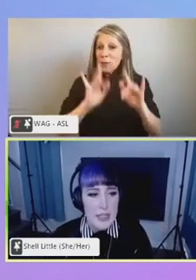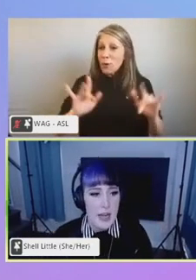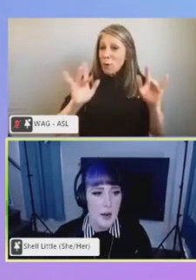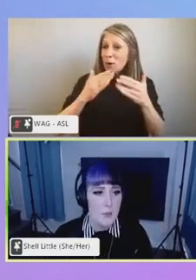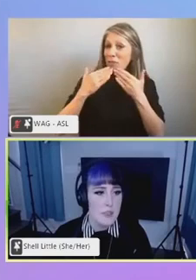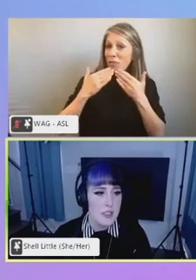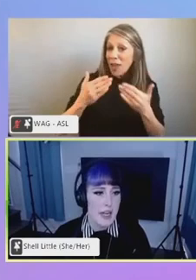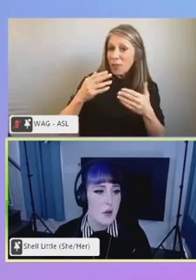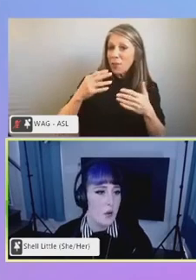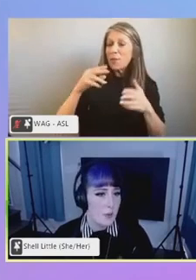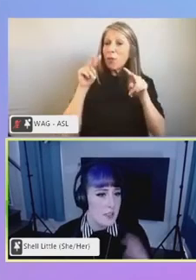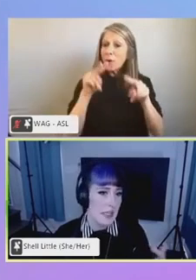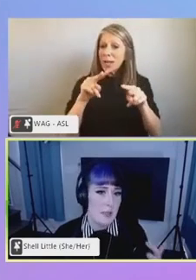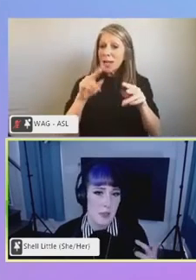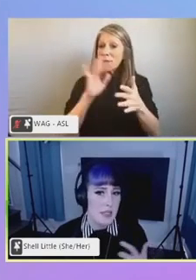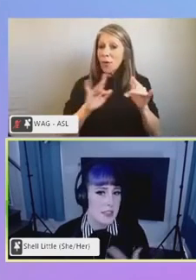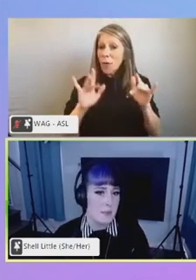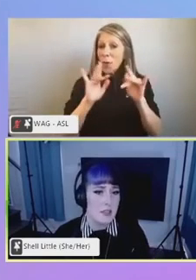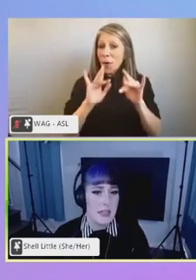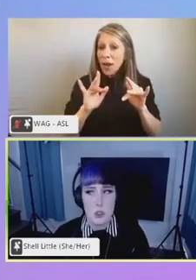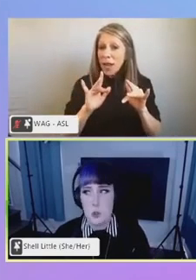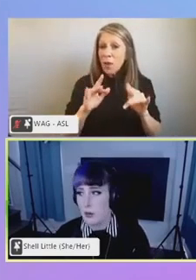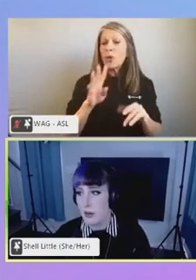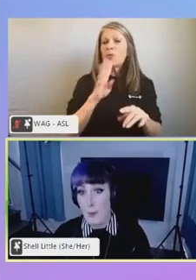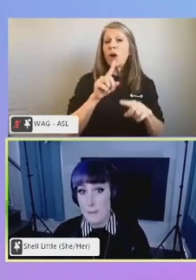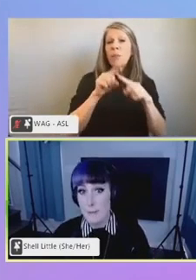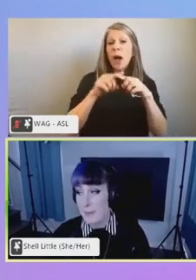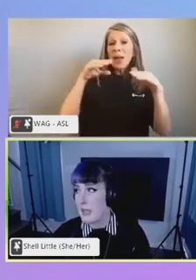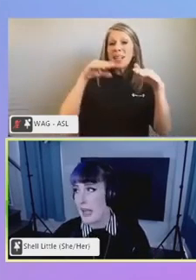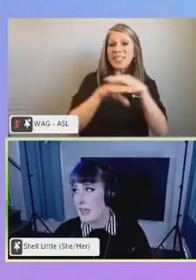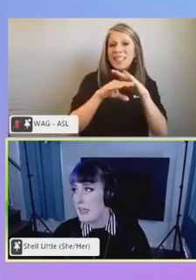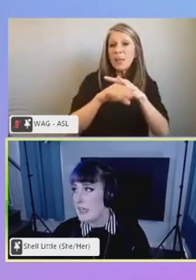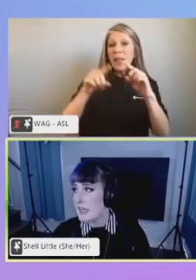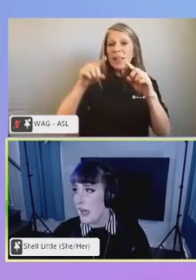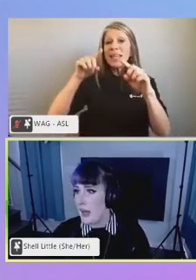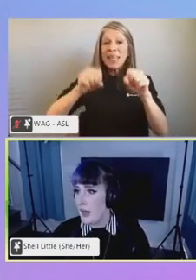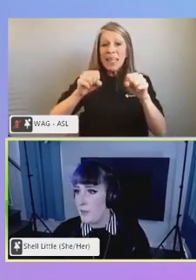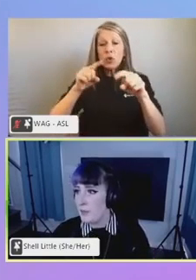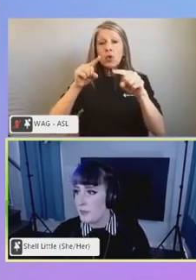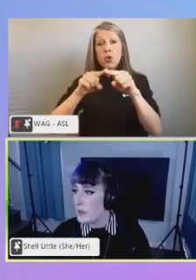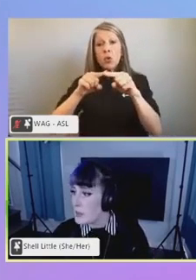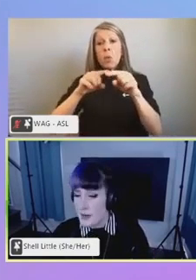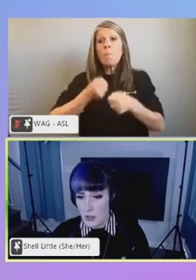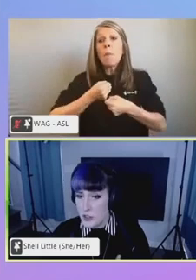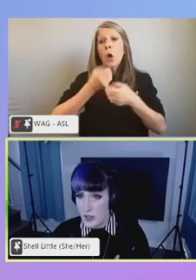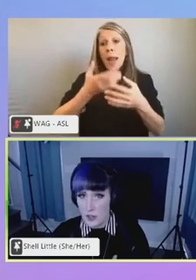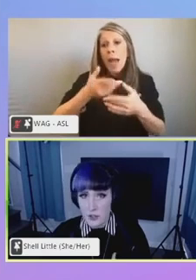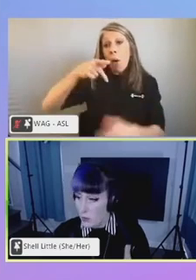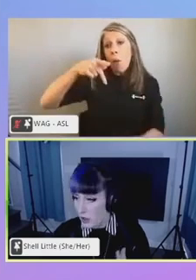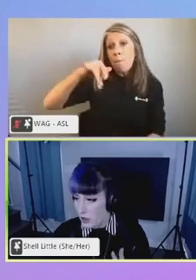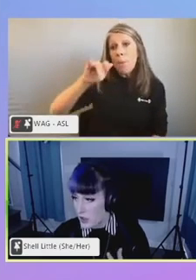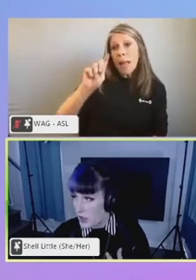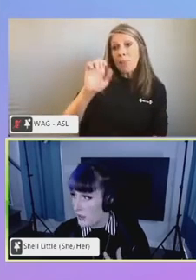is me. Hi, everyone. Thank me today you for joining and if you are checking out the recording, thanks so much for checking Today we're going out the